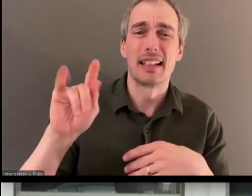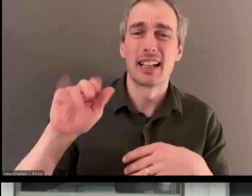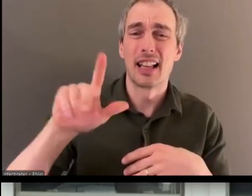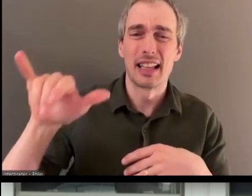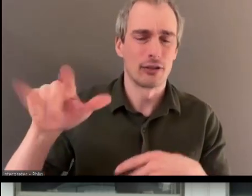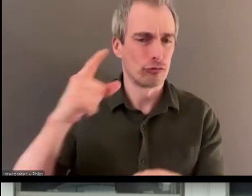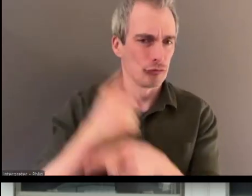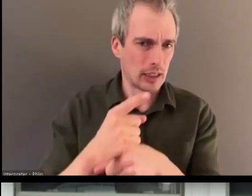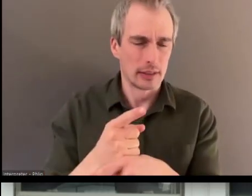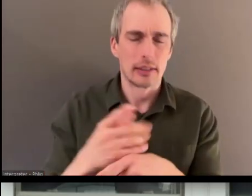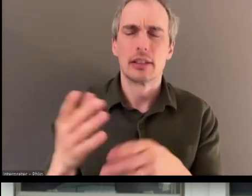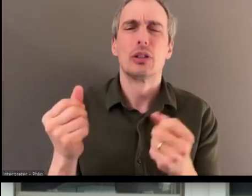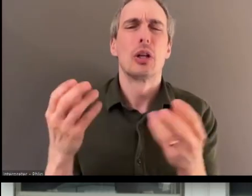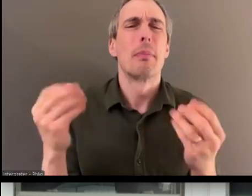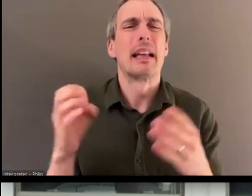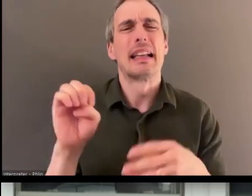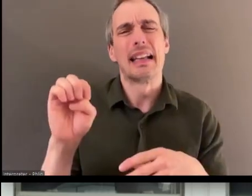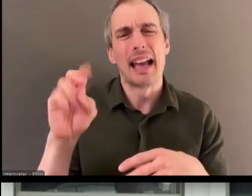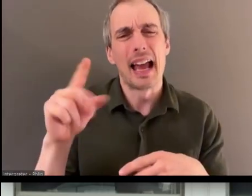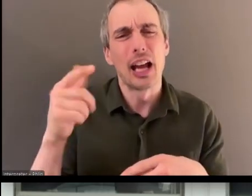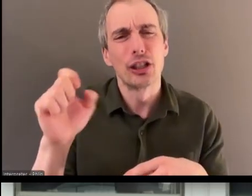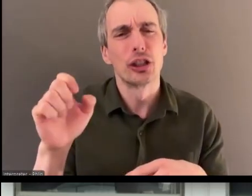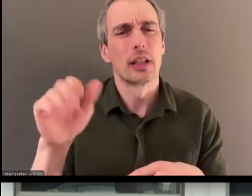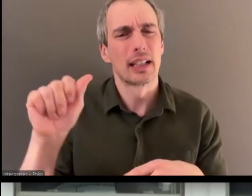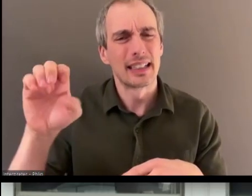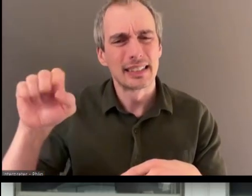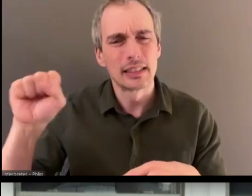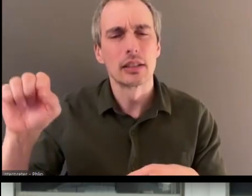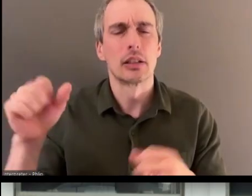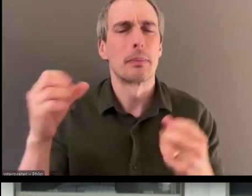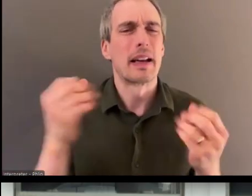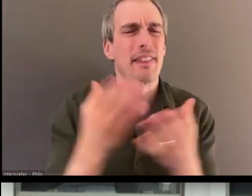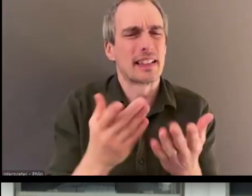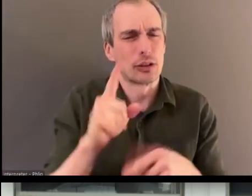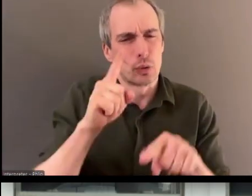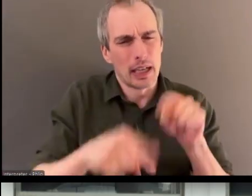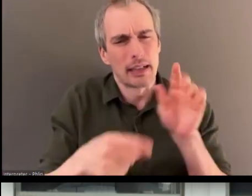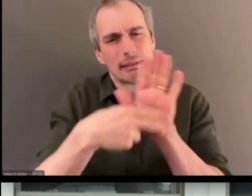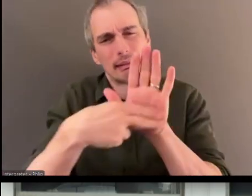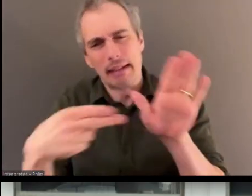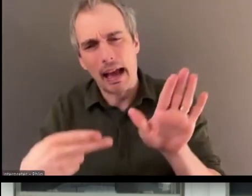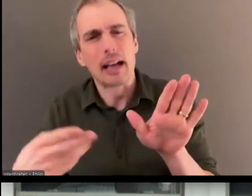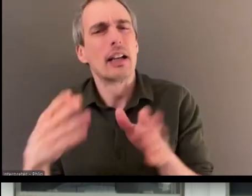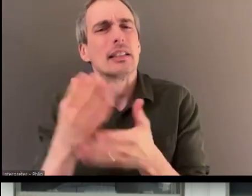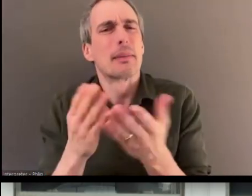Or there's things that had to be inferred in order to be able to reverse engineer what the intention